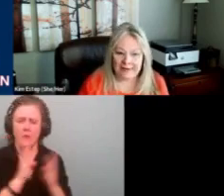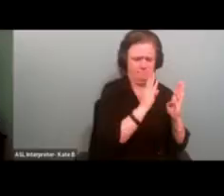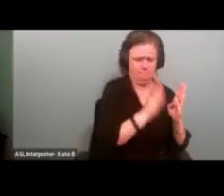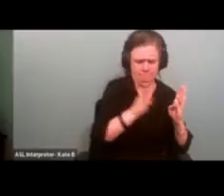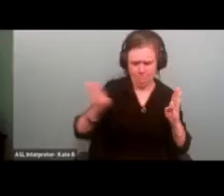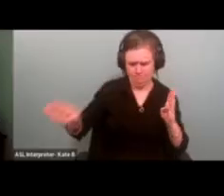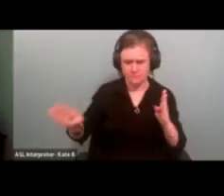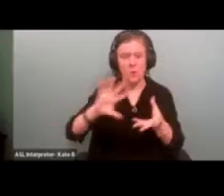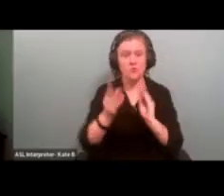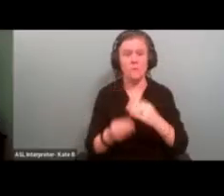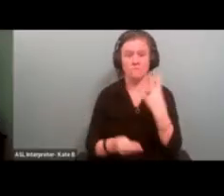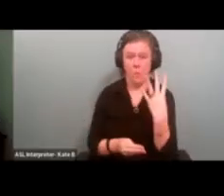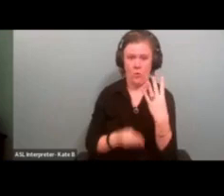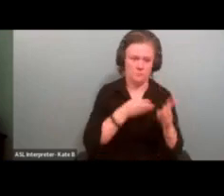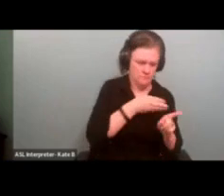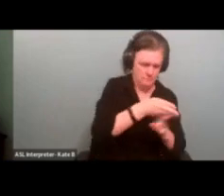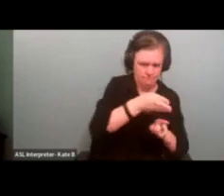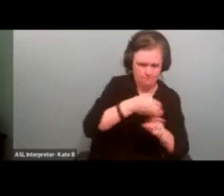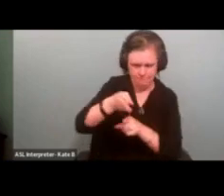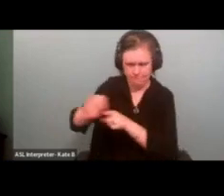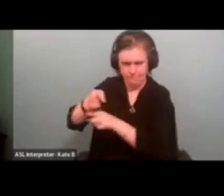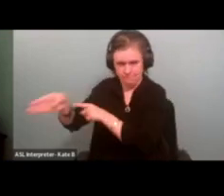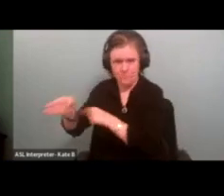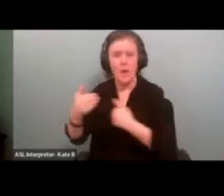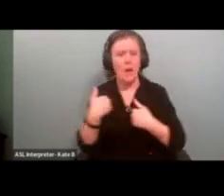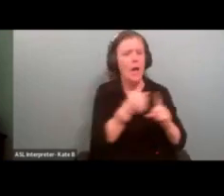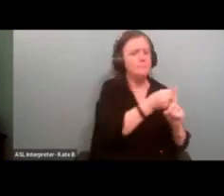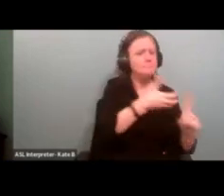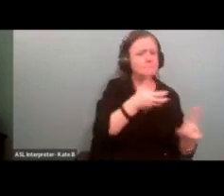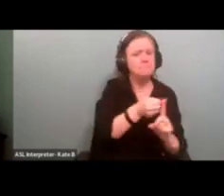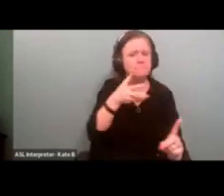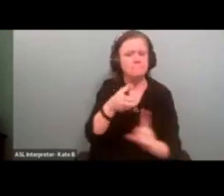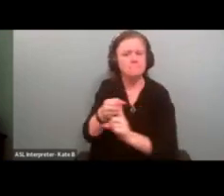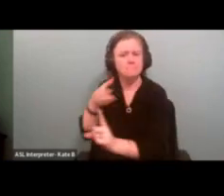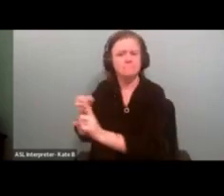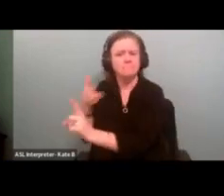phases, and I want to walk you through them. But I want to walk them walk you through them in a